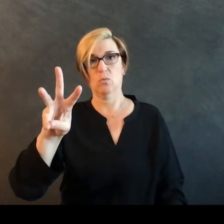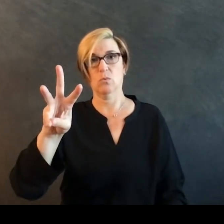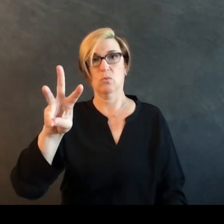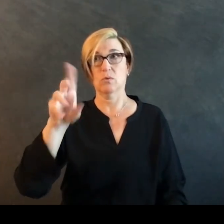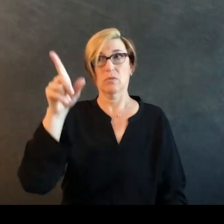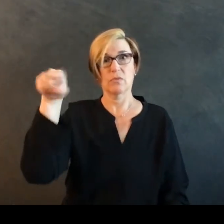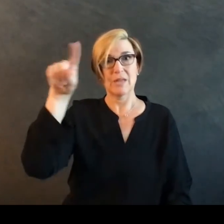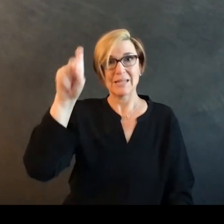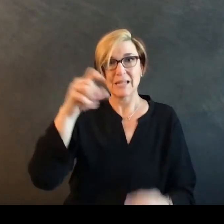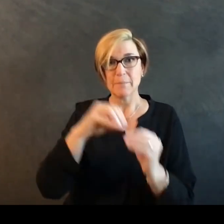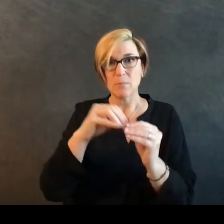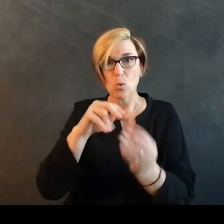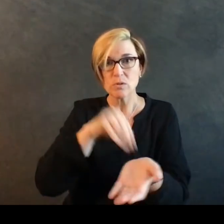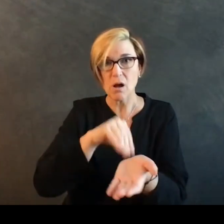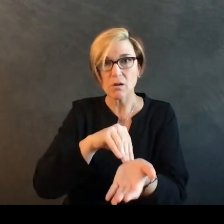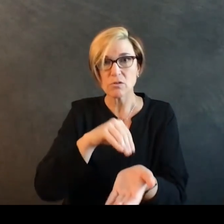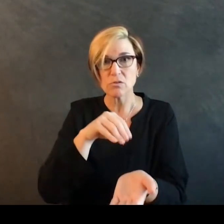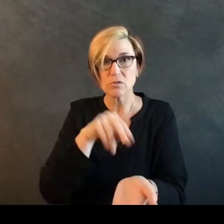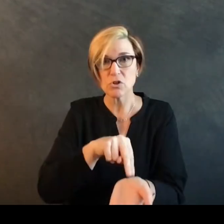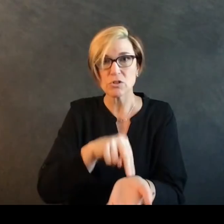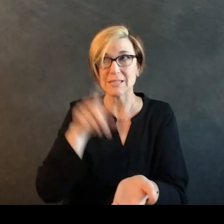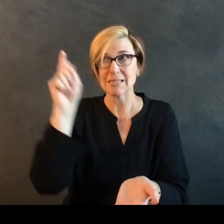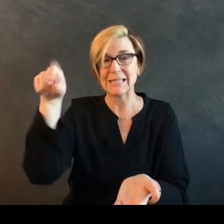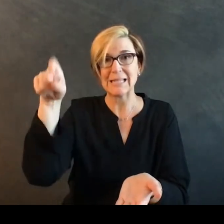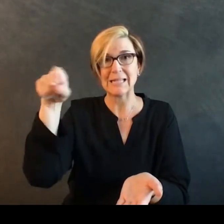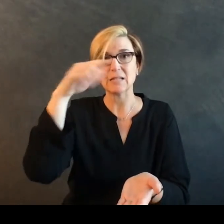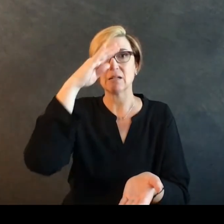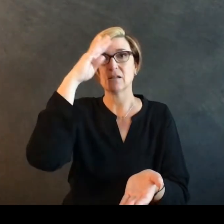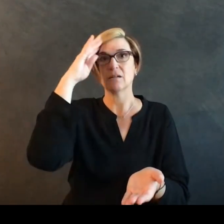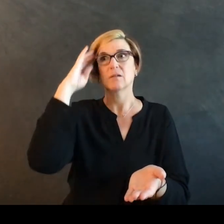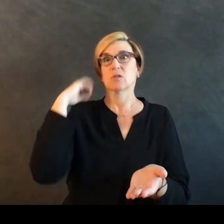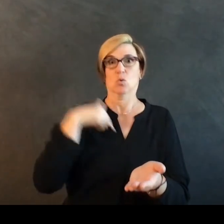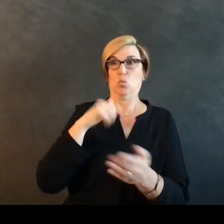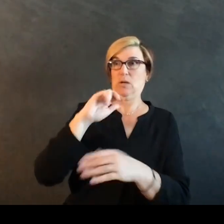facilities and we've built some brand new facilities big ones but we need help